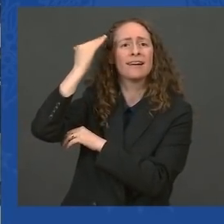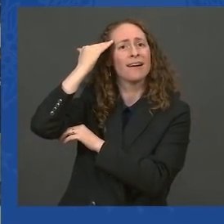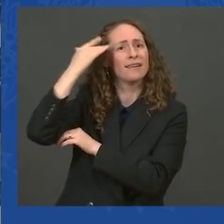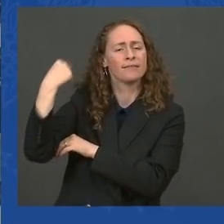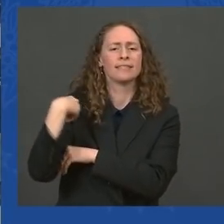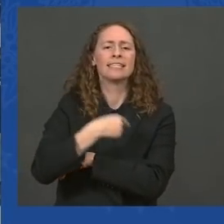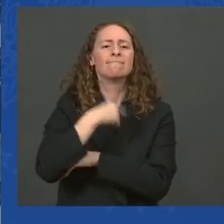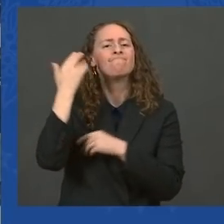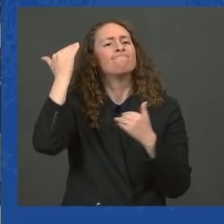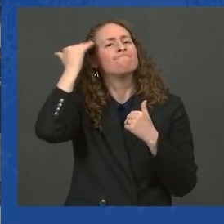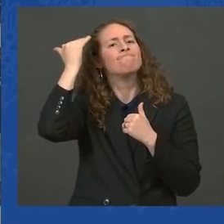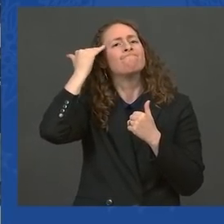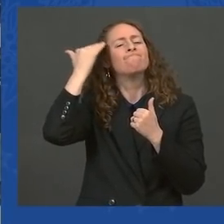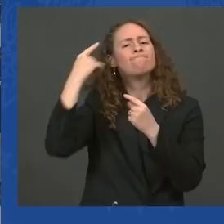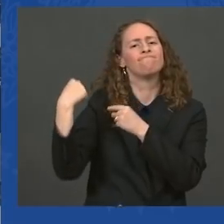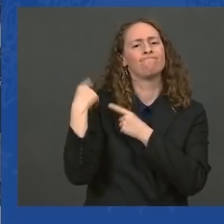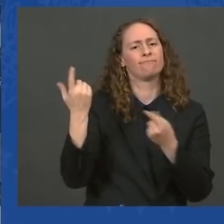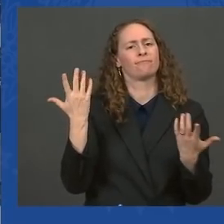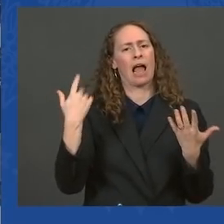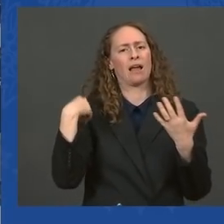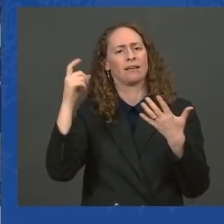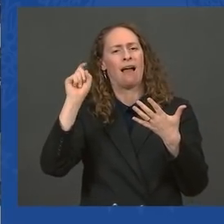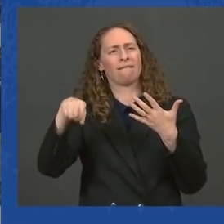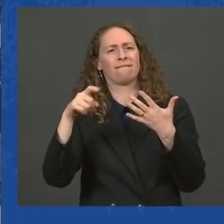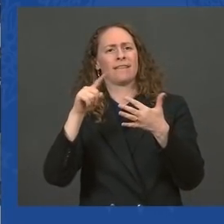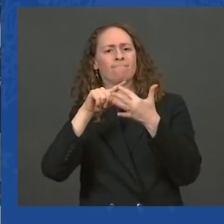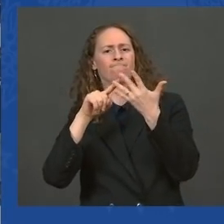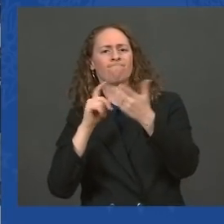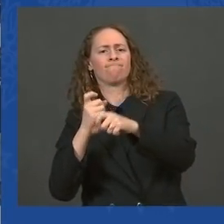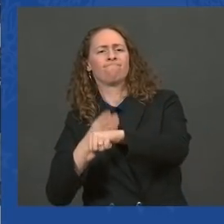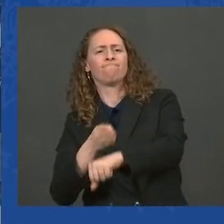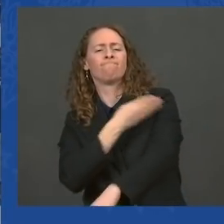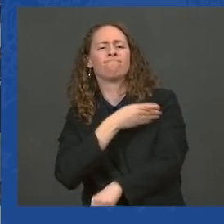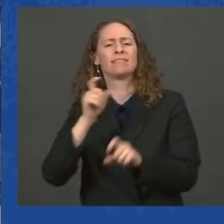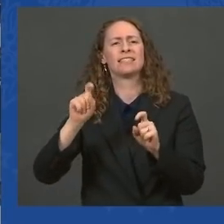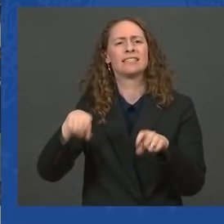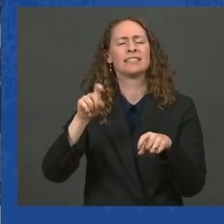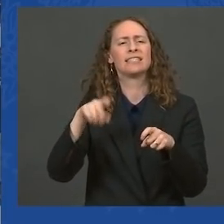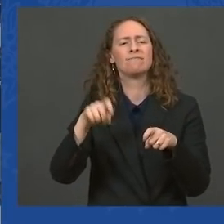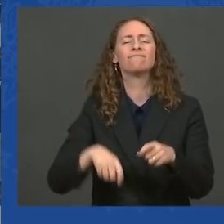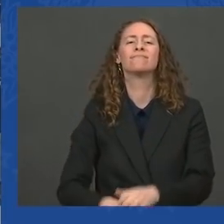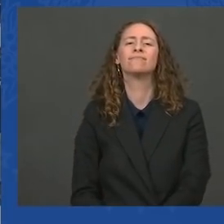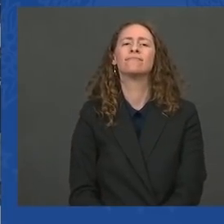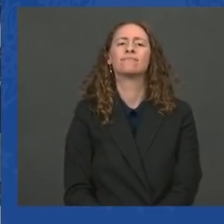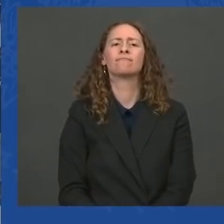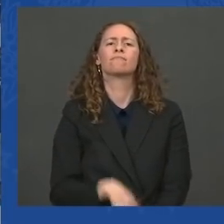Representative Lauren Underwood, and Representative Bil- -- Bilirakis. And our -- and our country